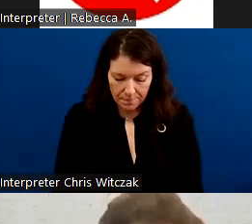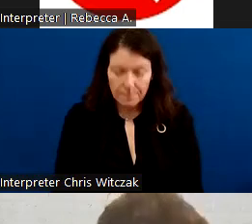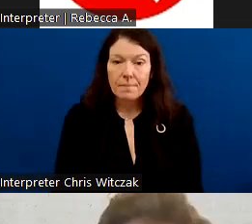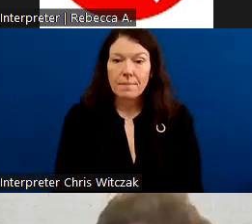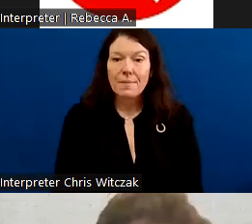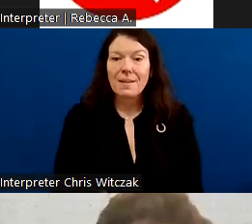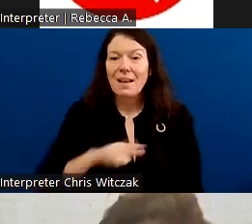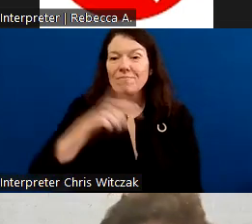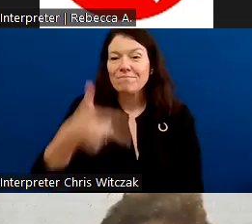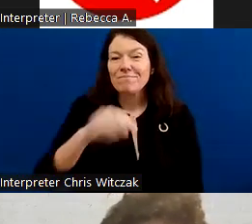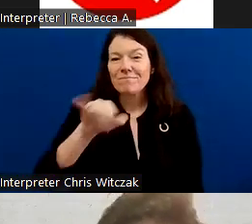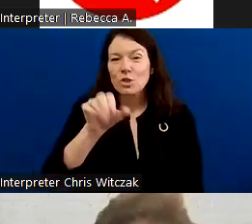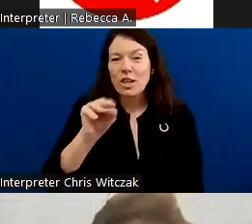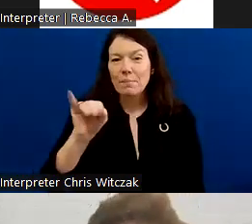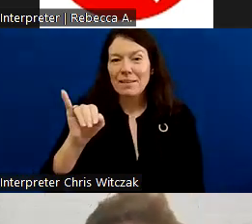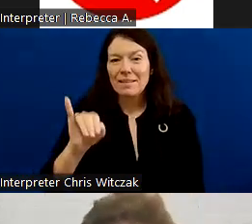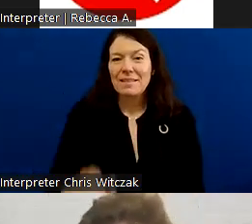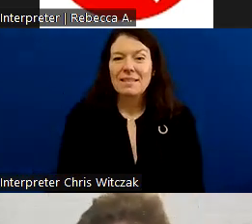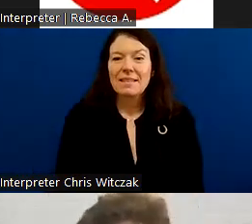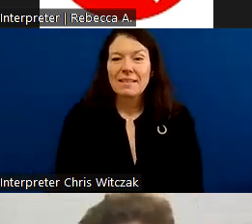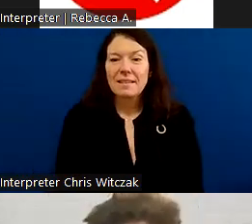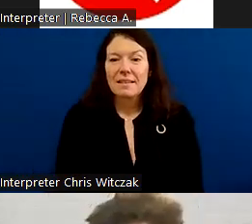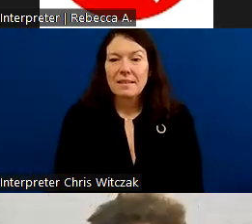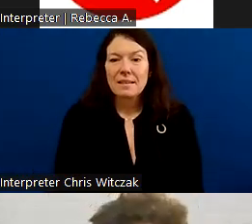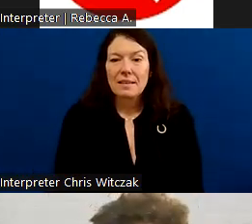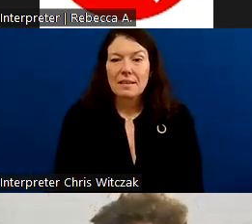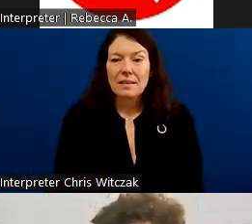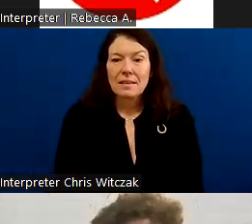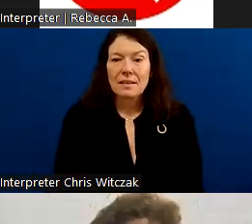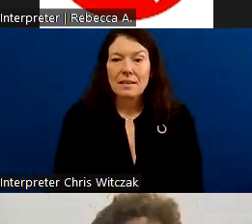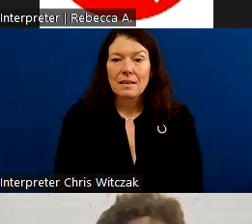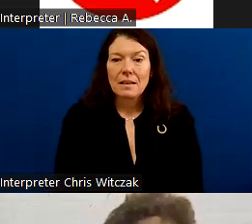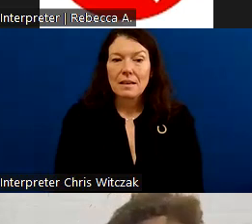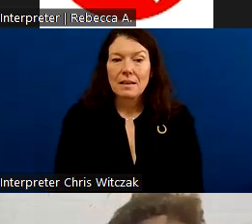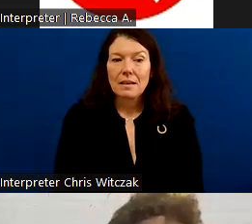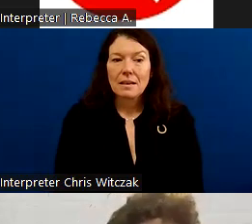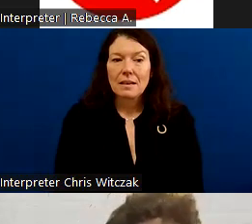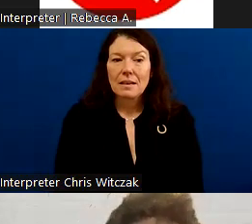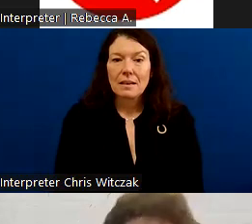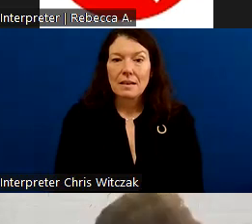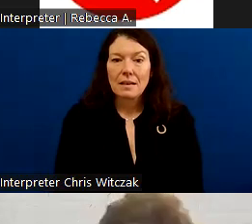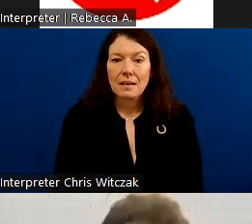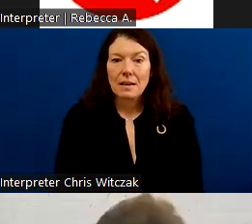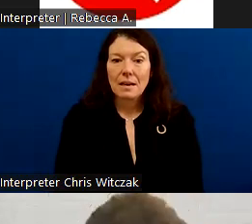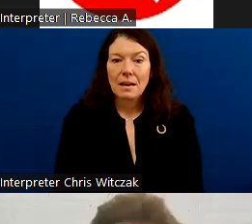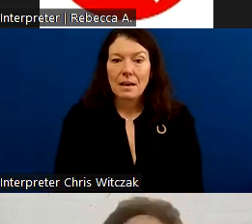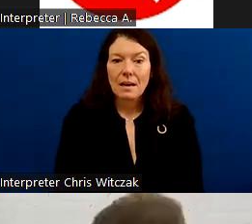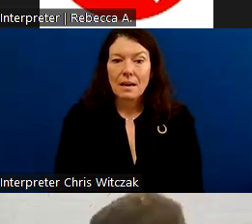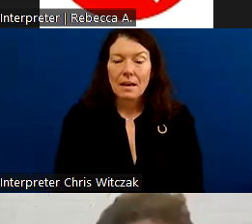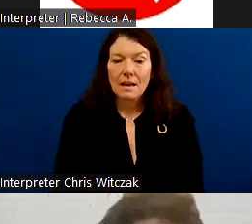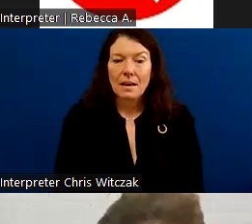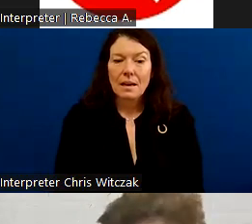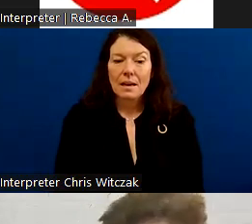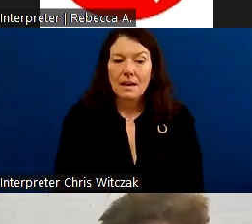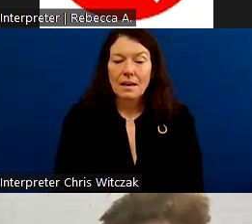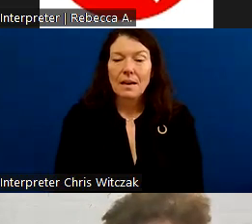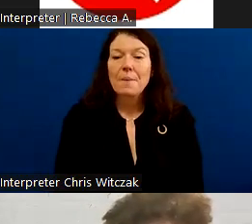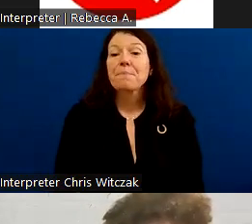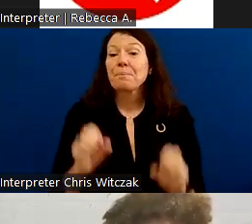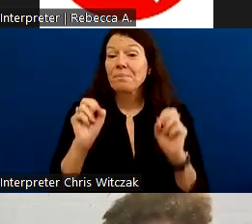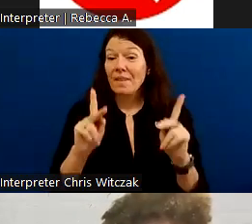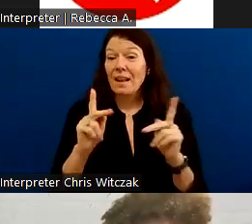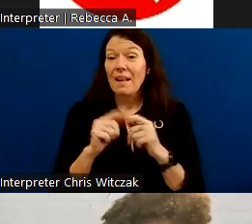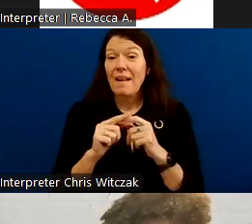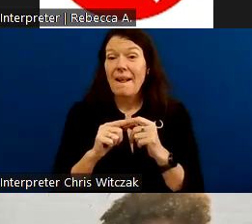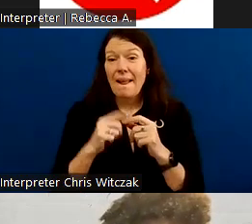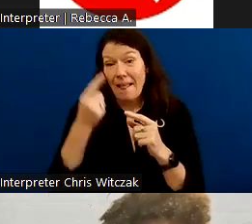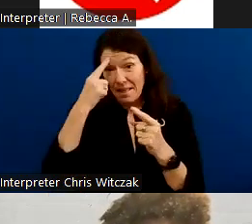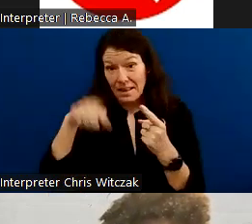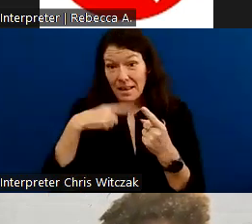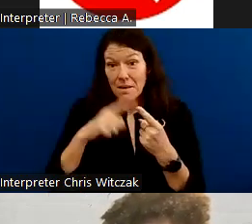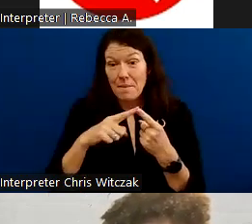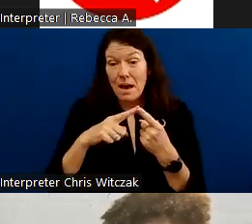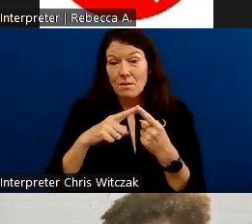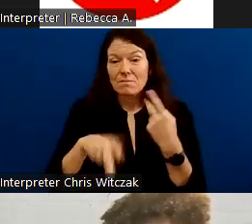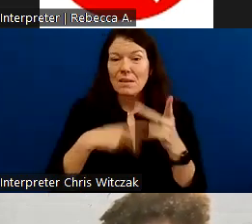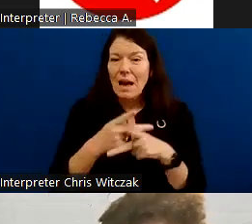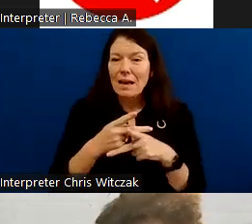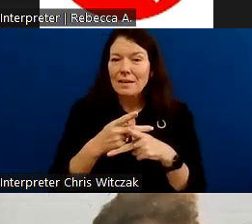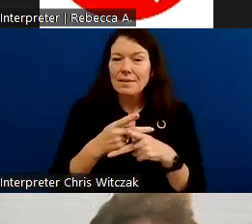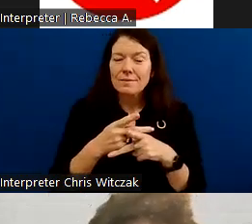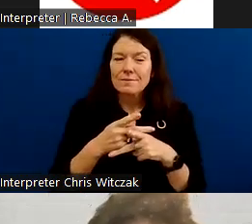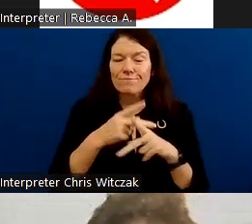(Gabriella) Ah yes, so thinking about the spectrum of substance use so a lot of times